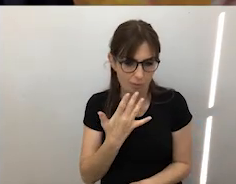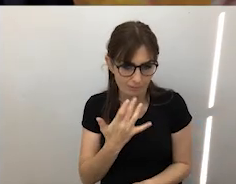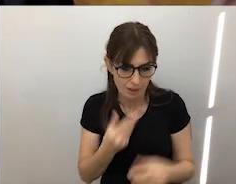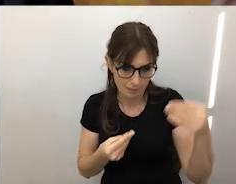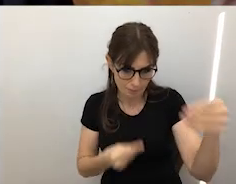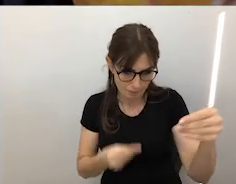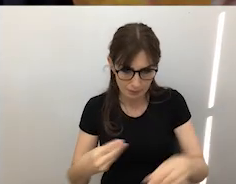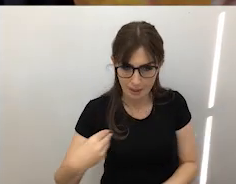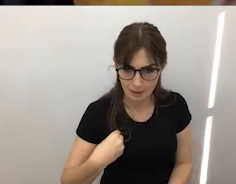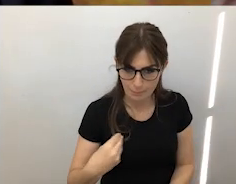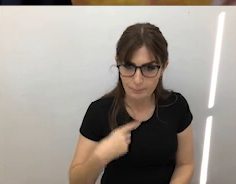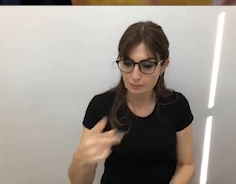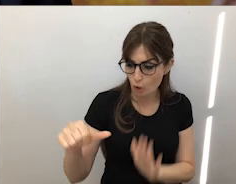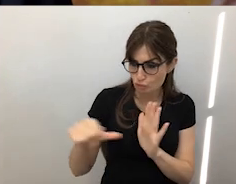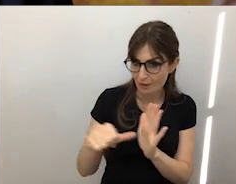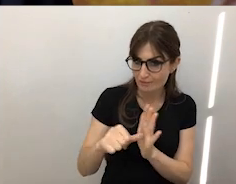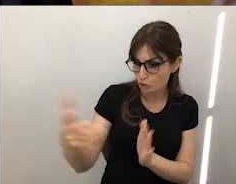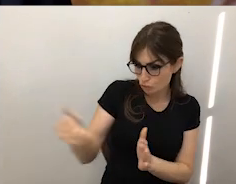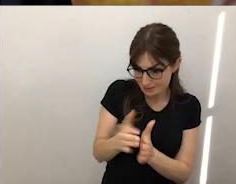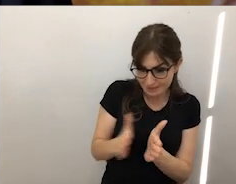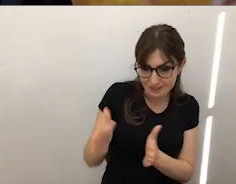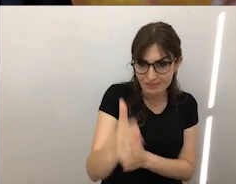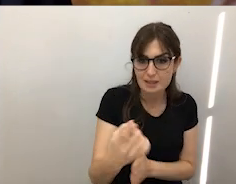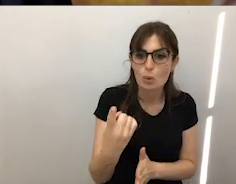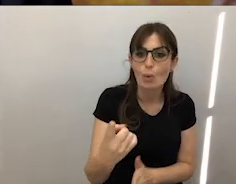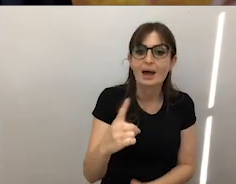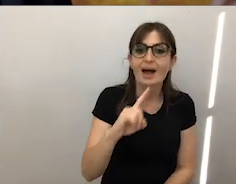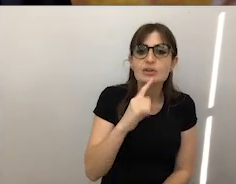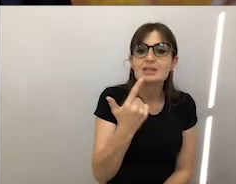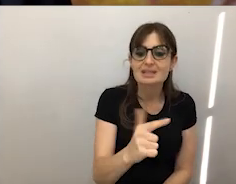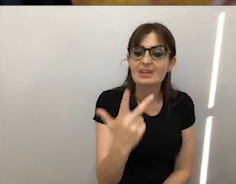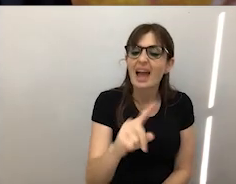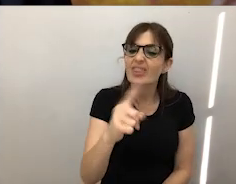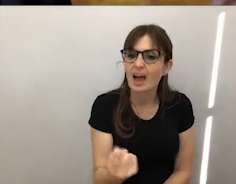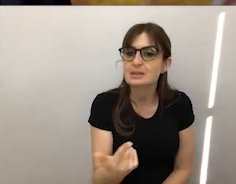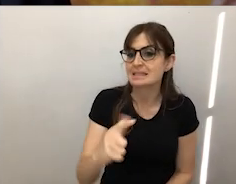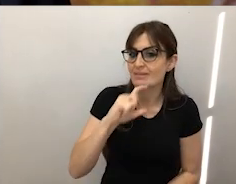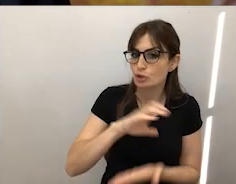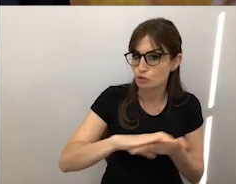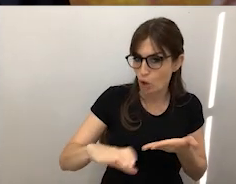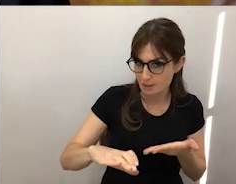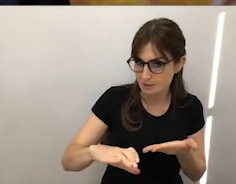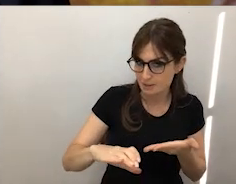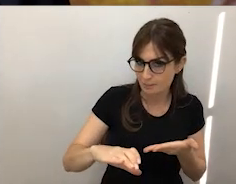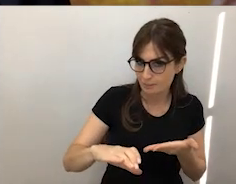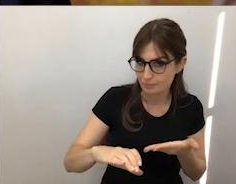Creative Arts Limited has revenue received in advance of $178,700,